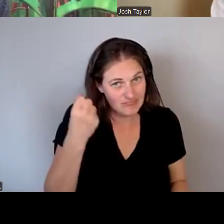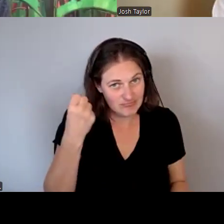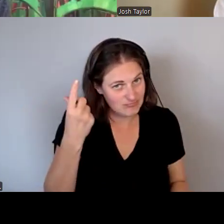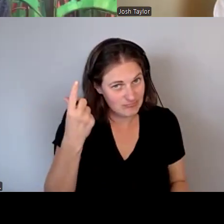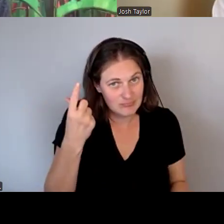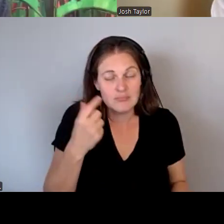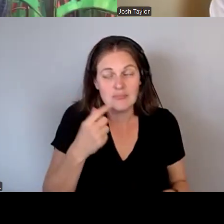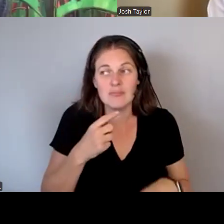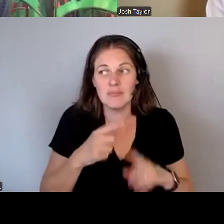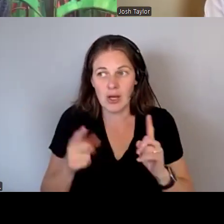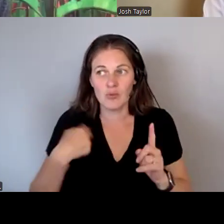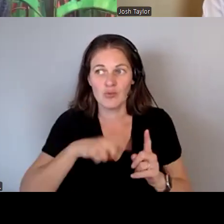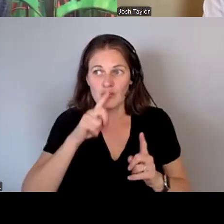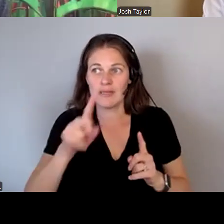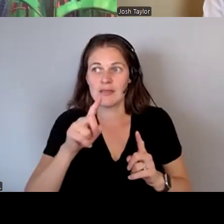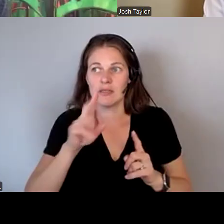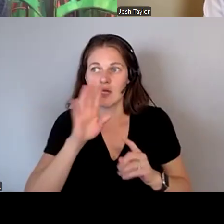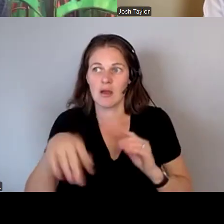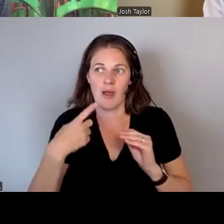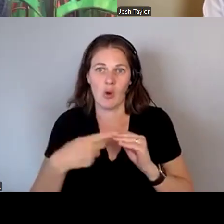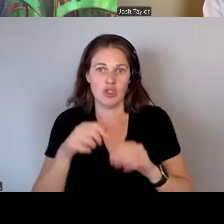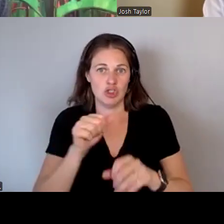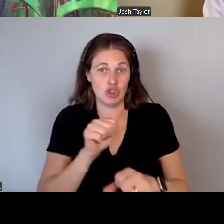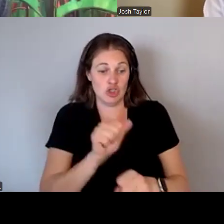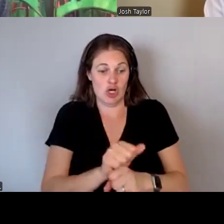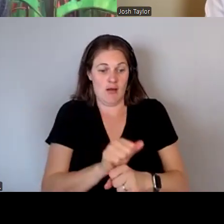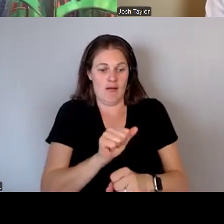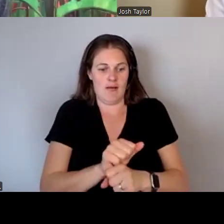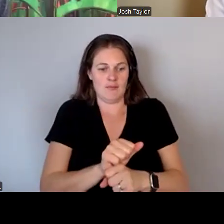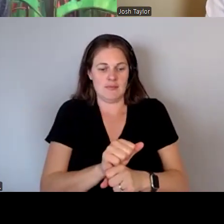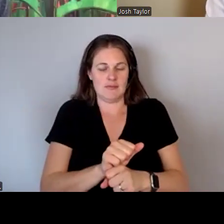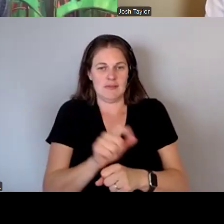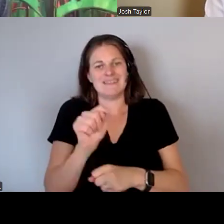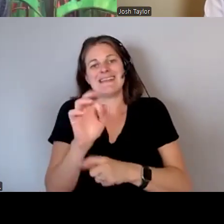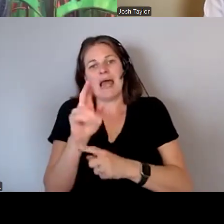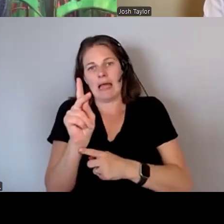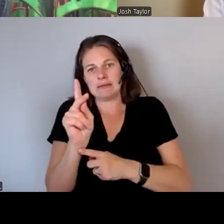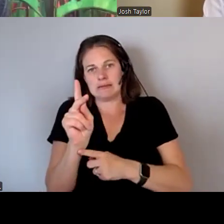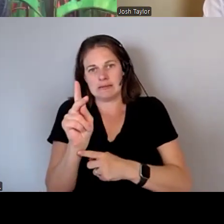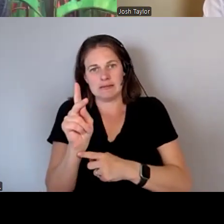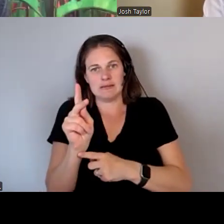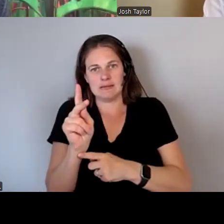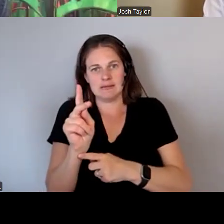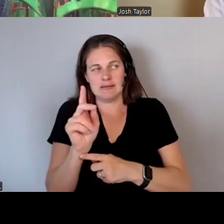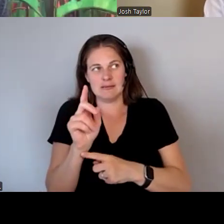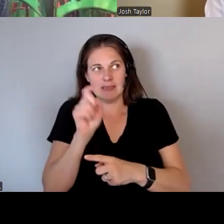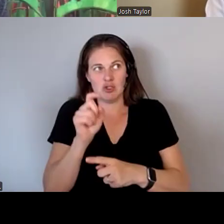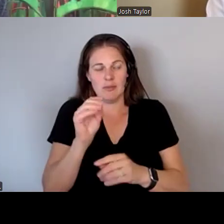But we're really talking about jobs that already, like, tasks, just reorganizing the tasks